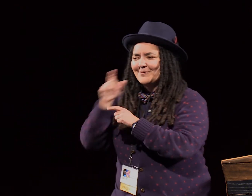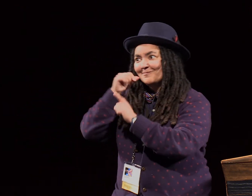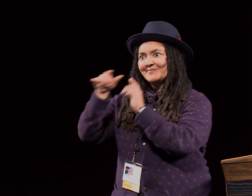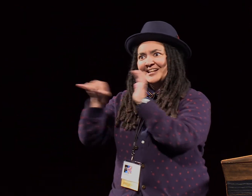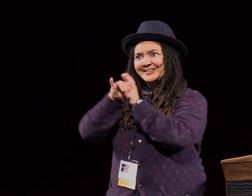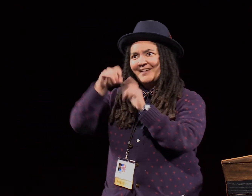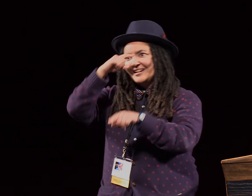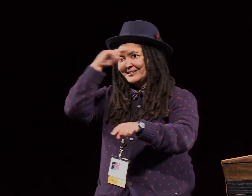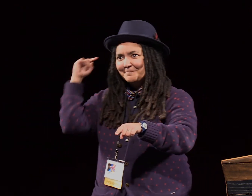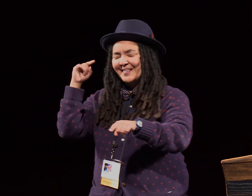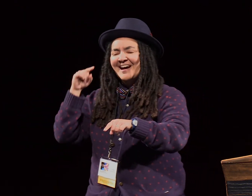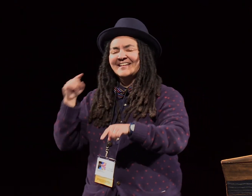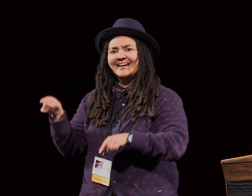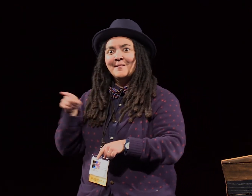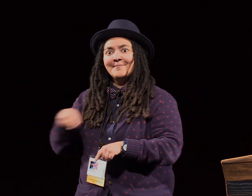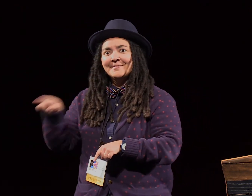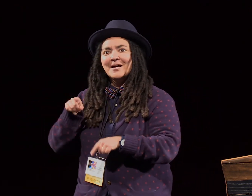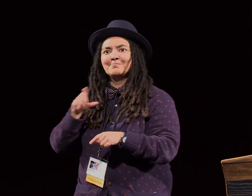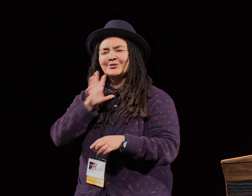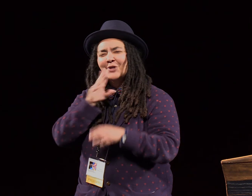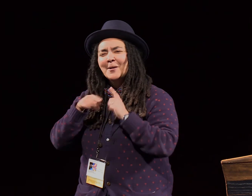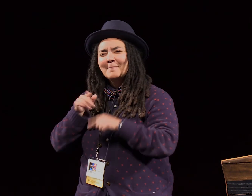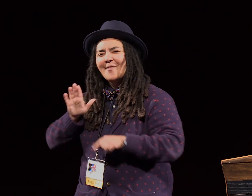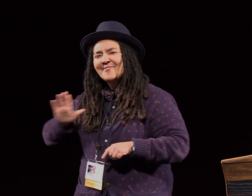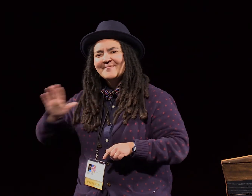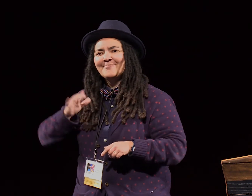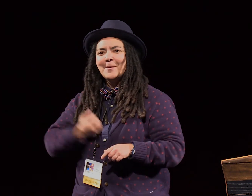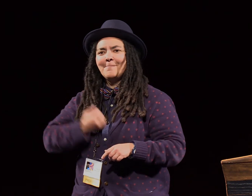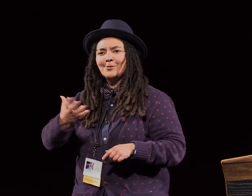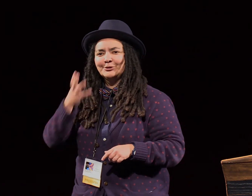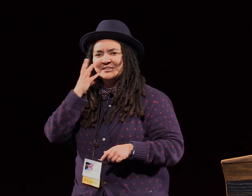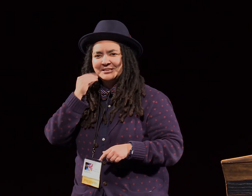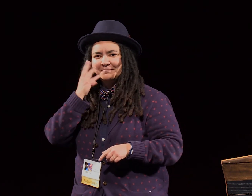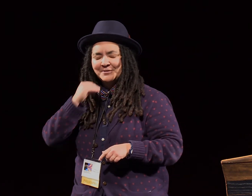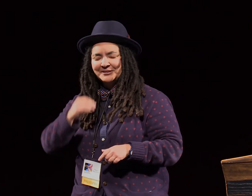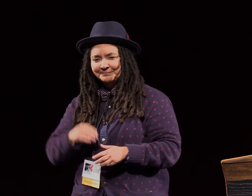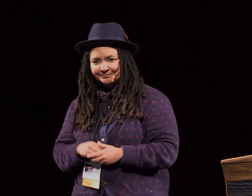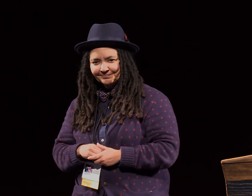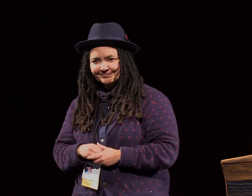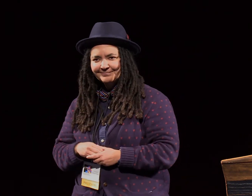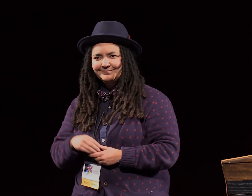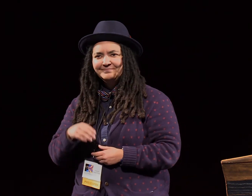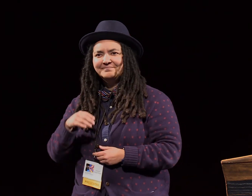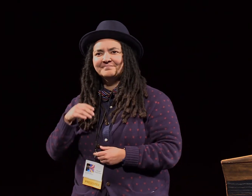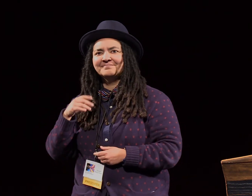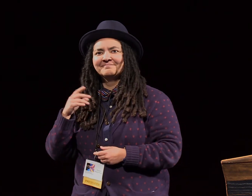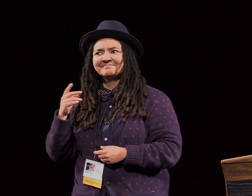And at the same time, we can pull from the other two Deaf South African researchers